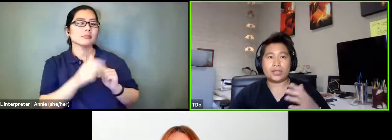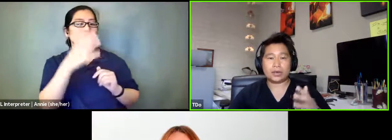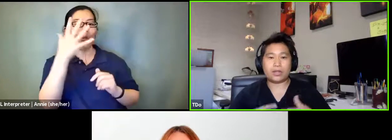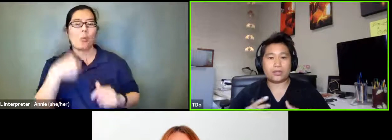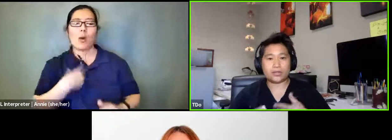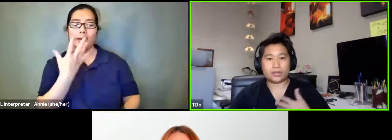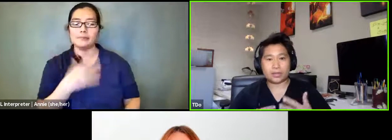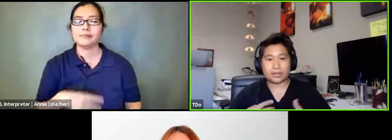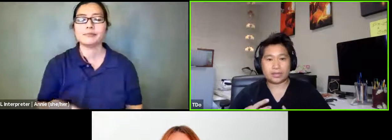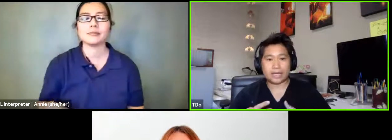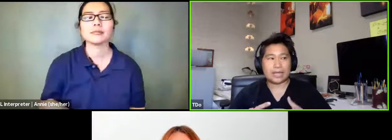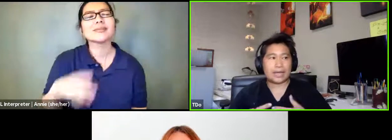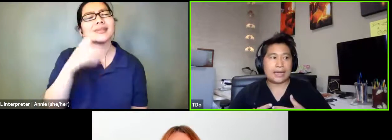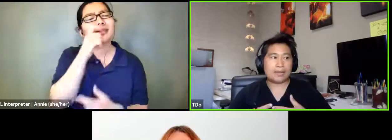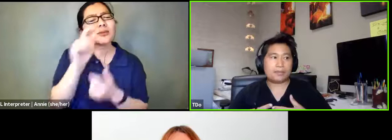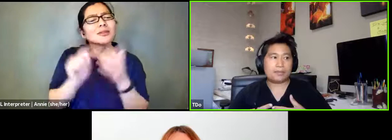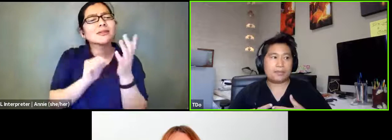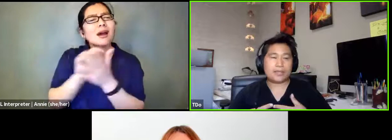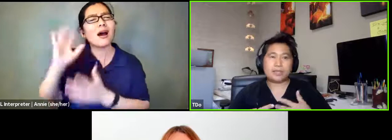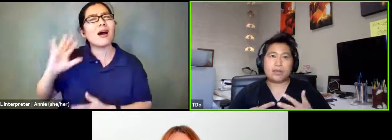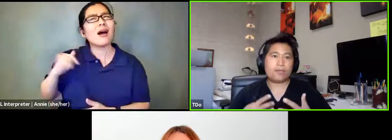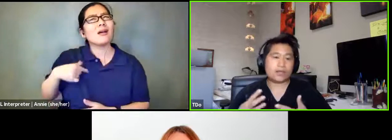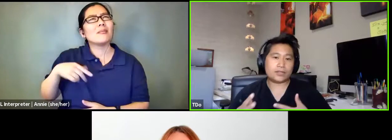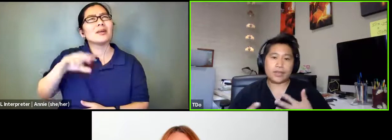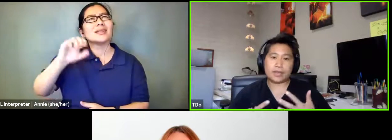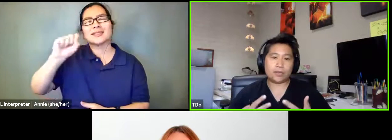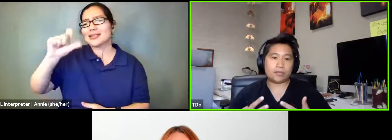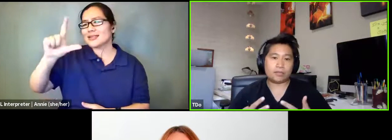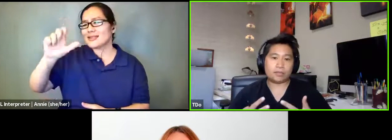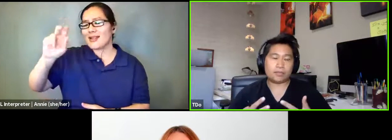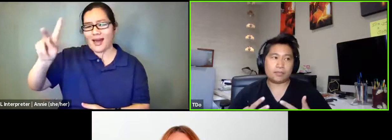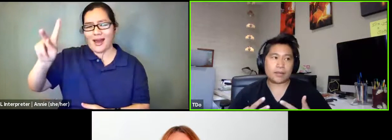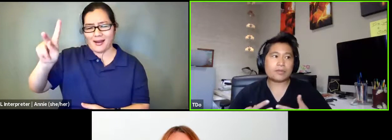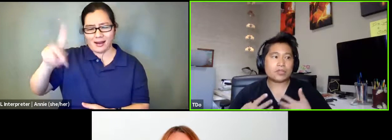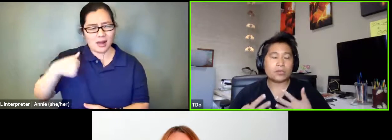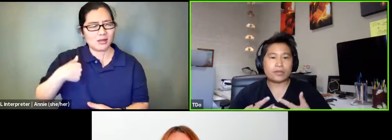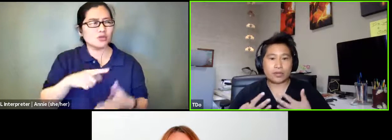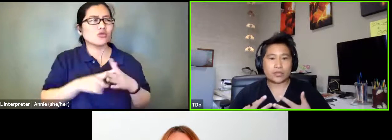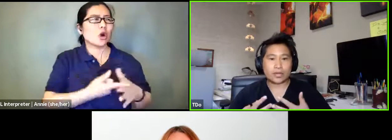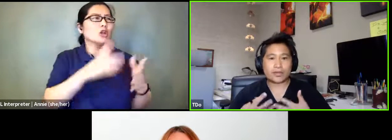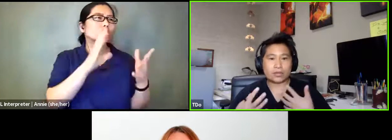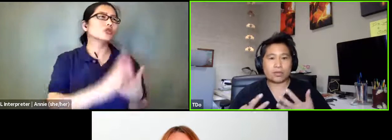shared a lot of stories and this is no fault of anyone's. I was just really frustrated that there